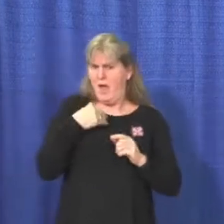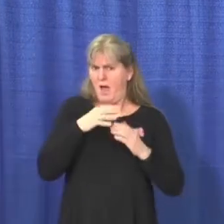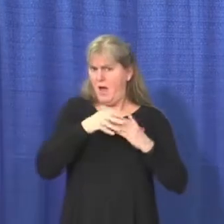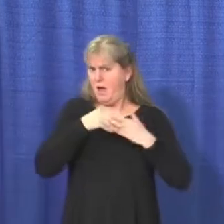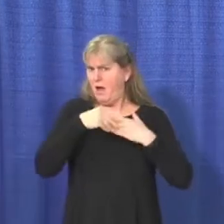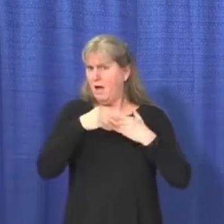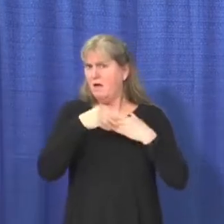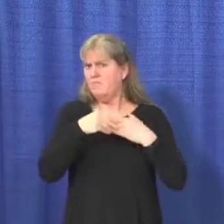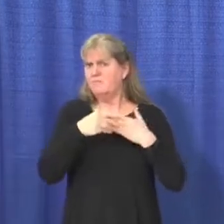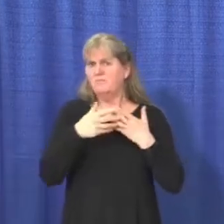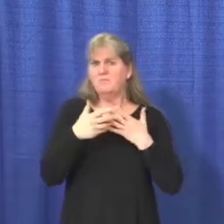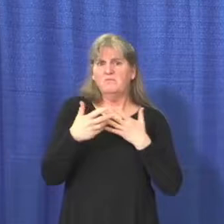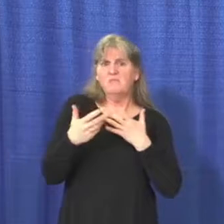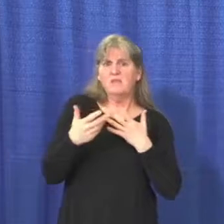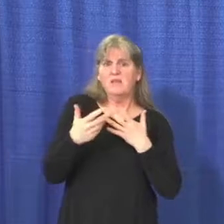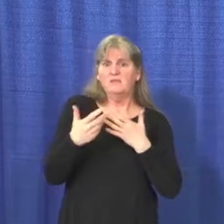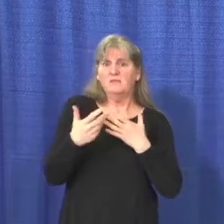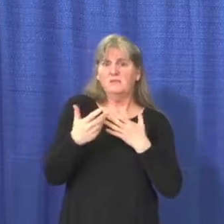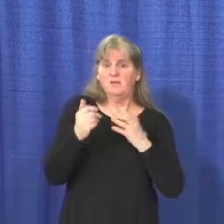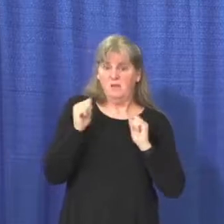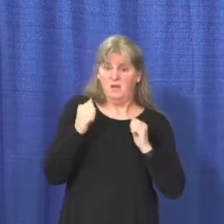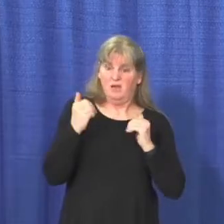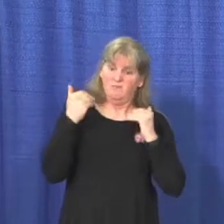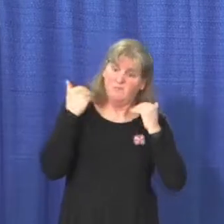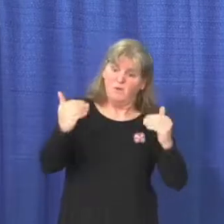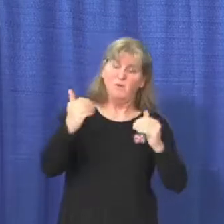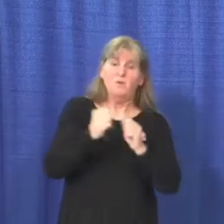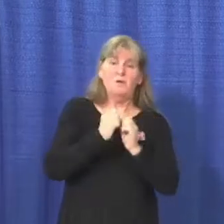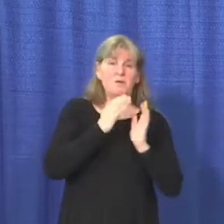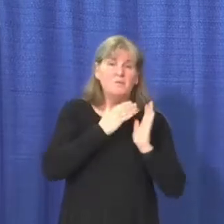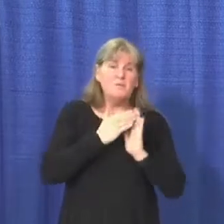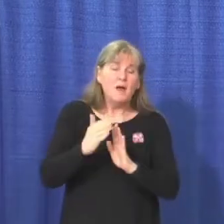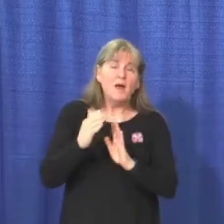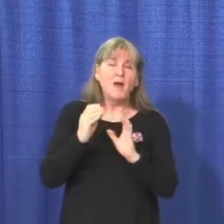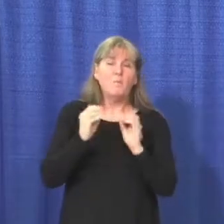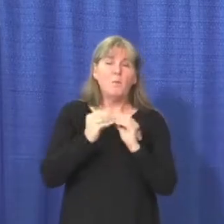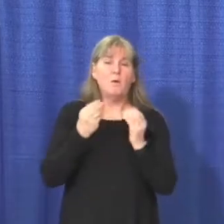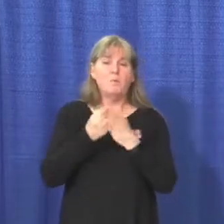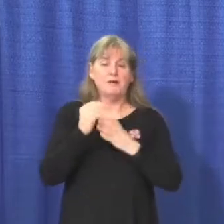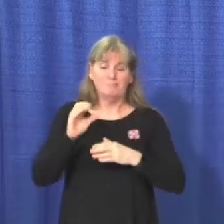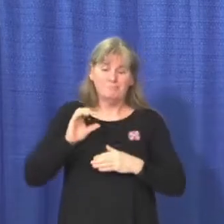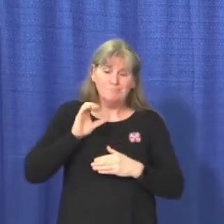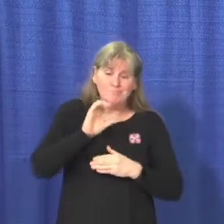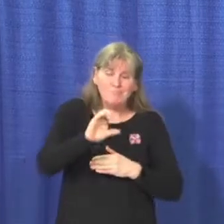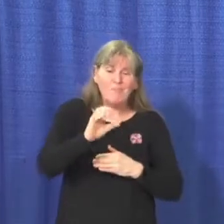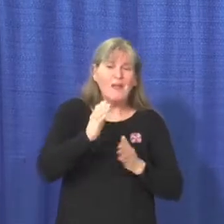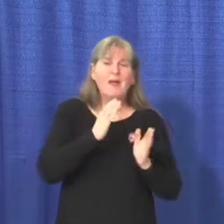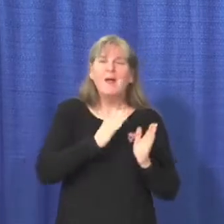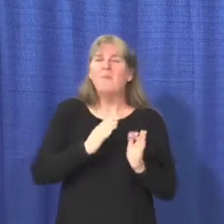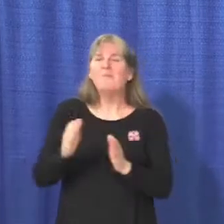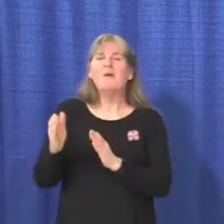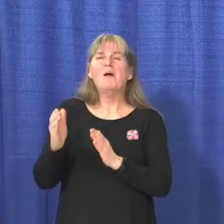that plan create how much more money could you inject if need be in the coming weeks or months